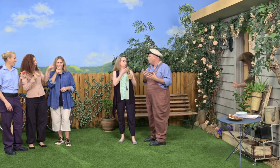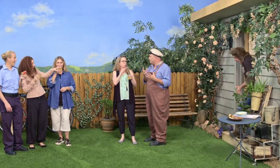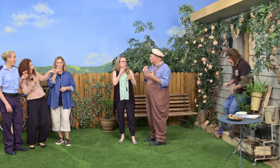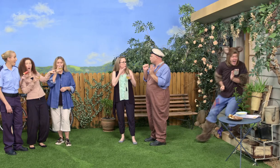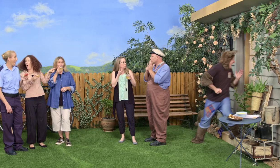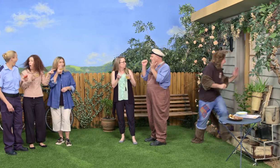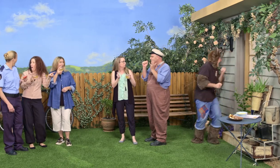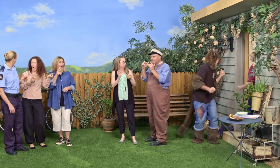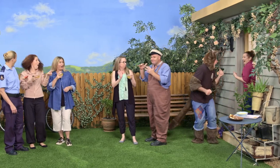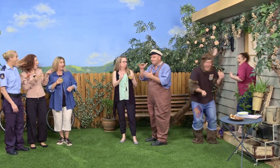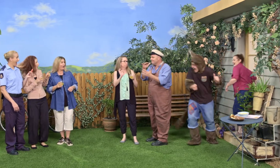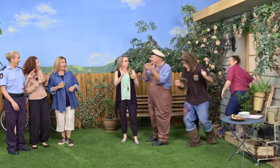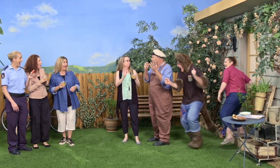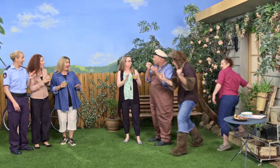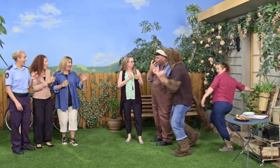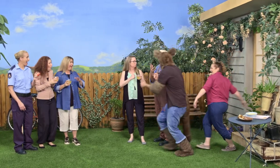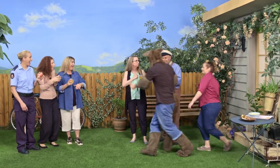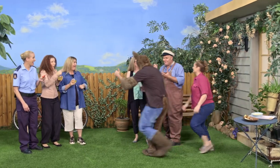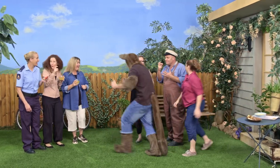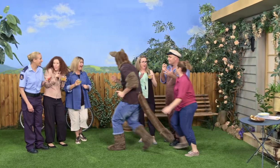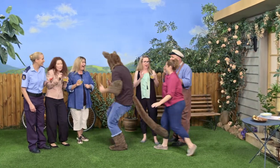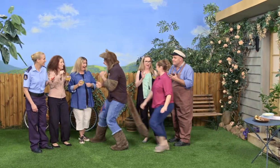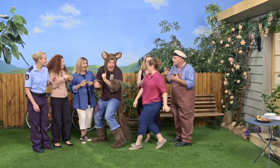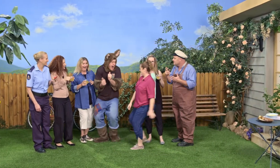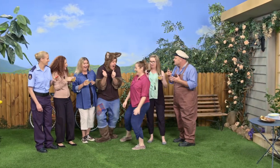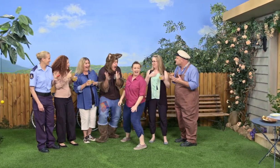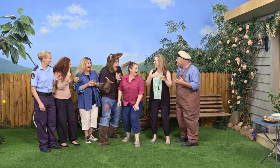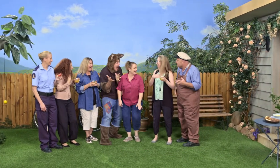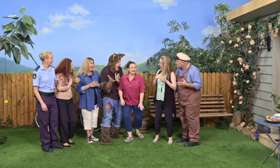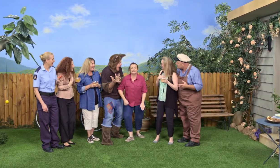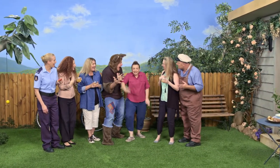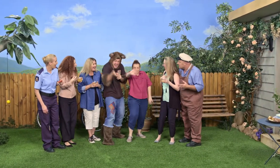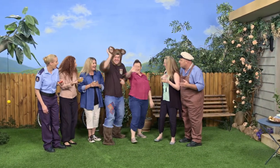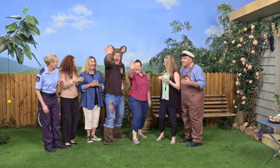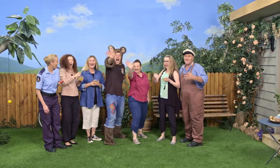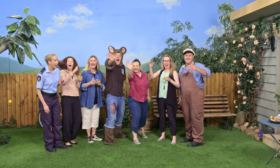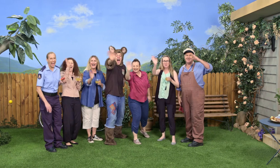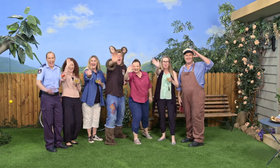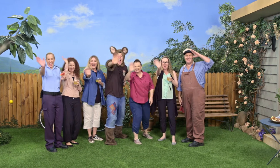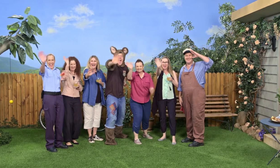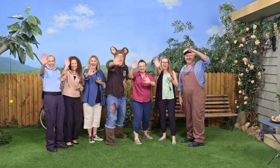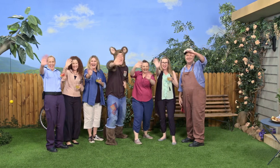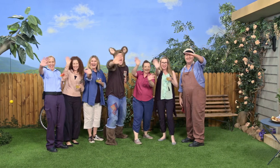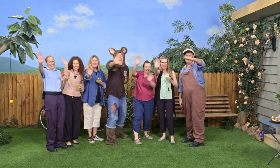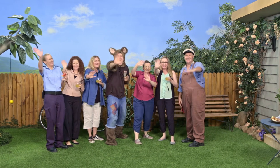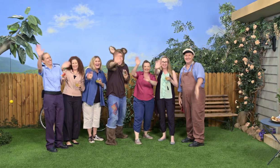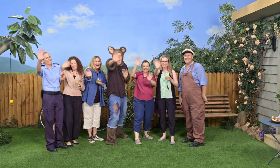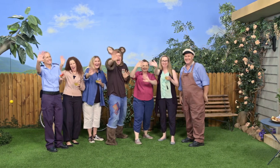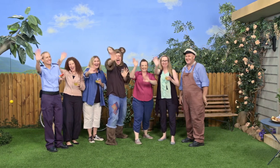Oh, it was great! Just right! Come on, Sally. Here they are. Ready? ALL: Bye! Bye! Bye!